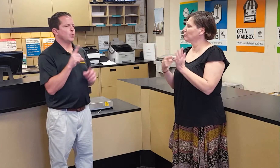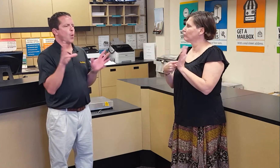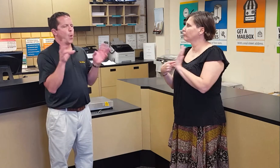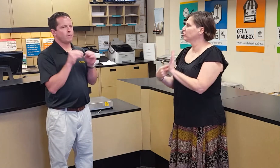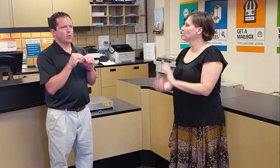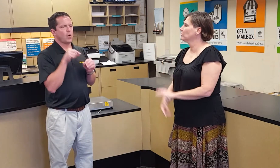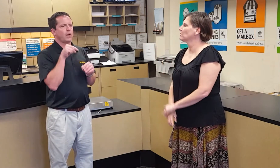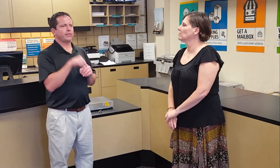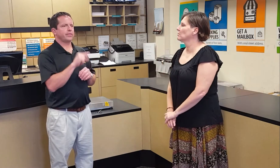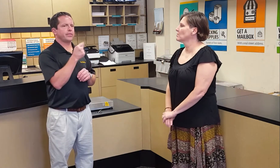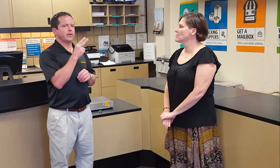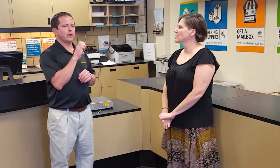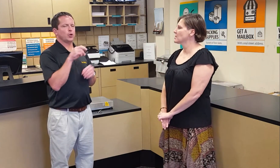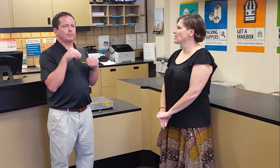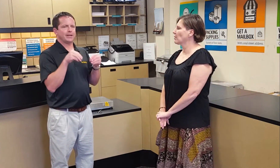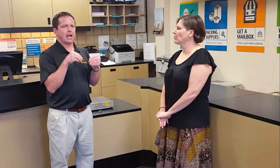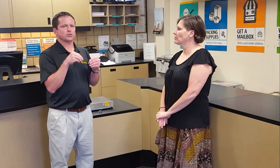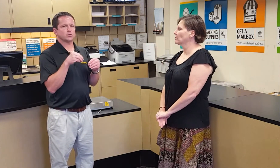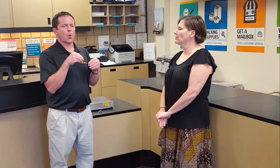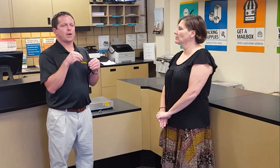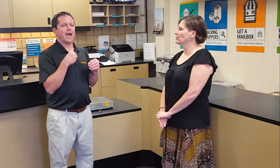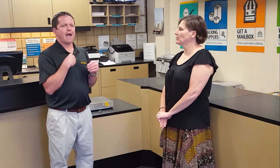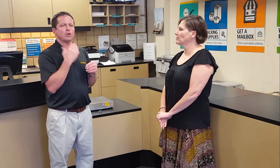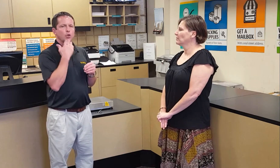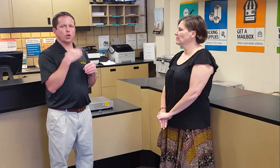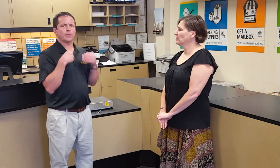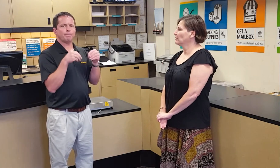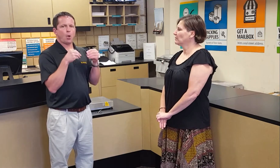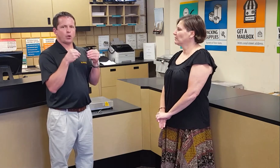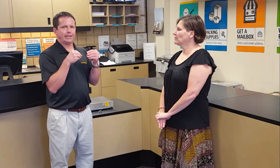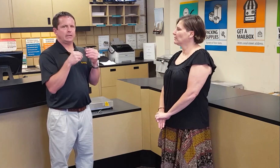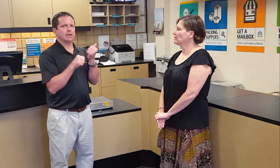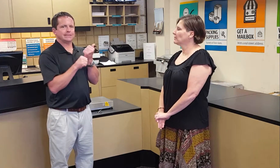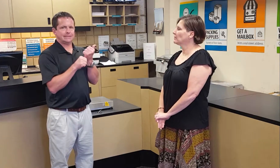Really overall this UPS store, I feel, has good marketing assistance.